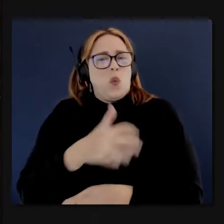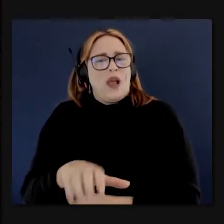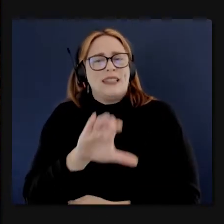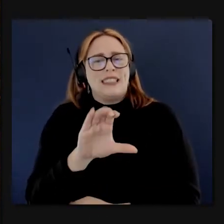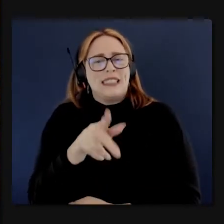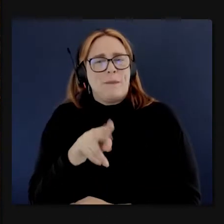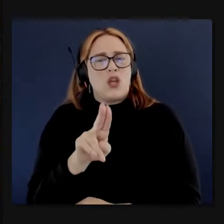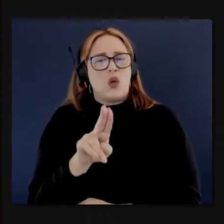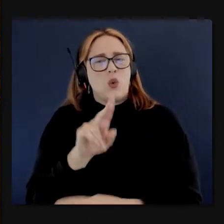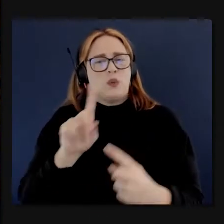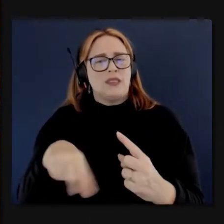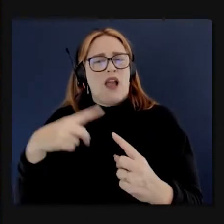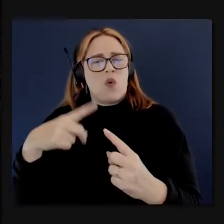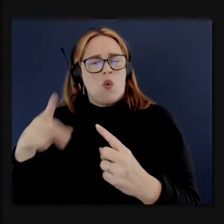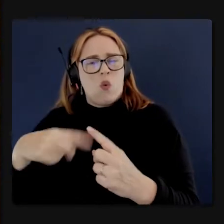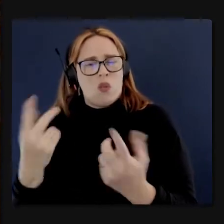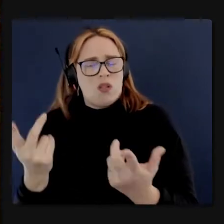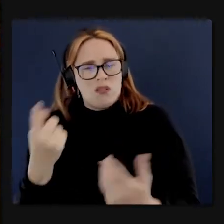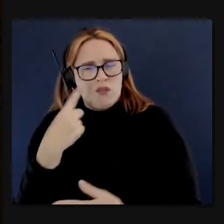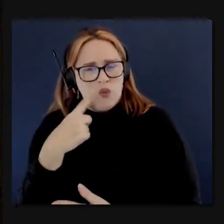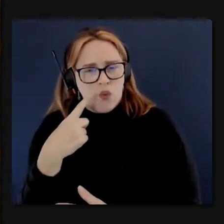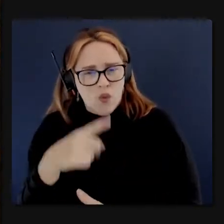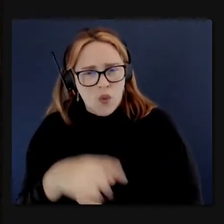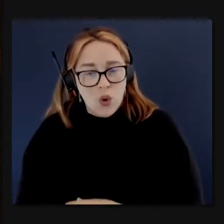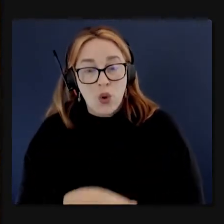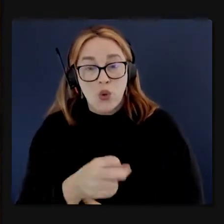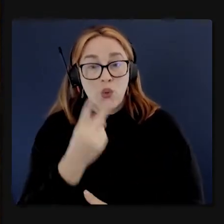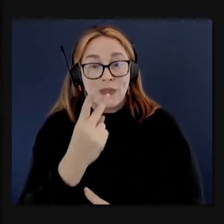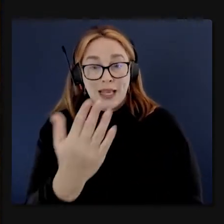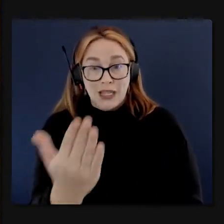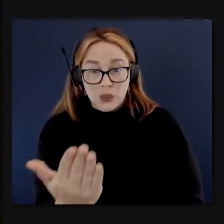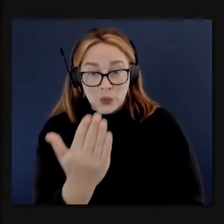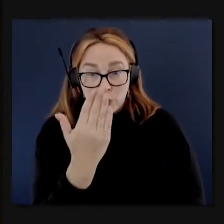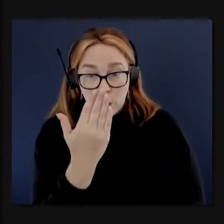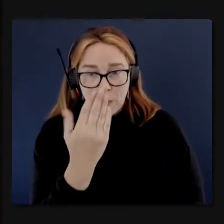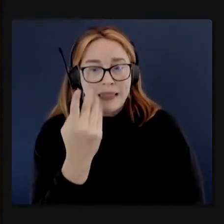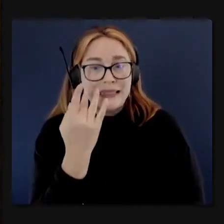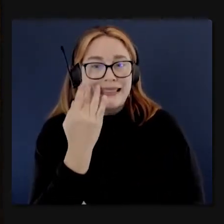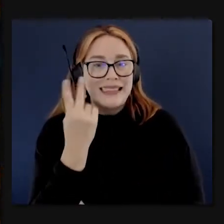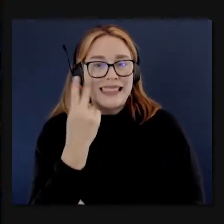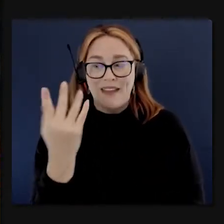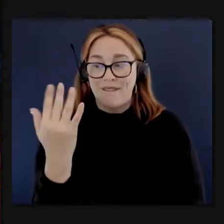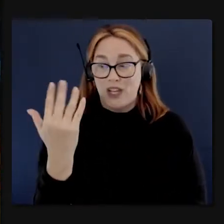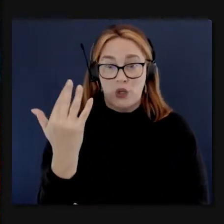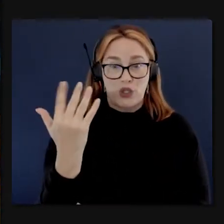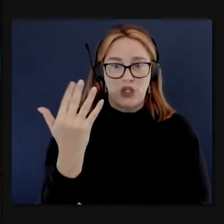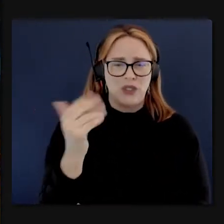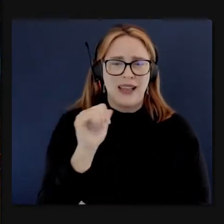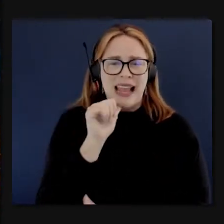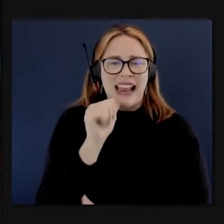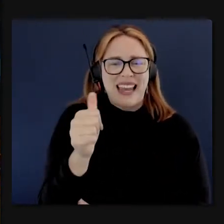If we zoom in here, we can see that Poly fingers, Poly's fingers aren't animated